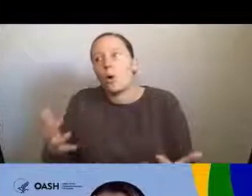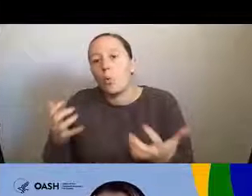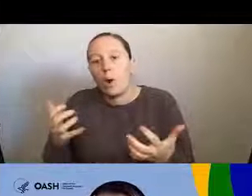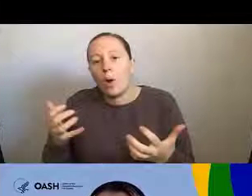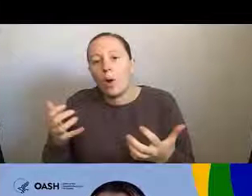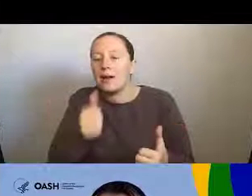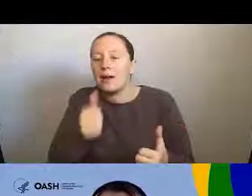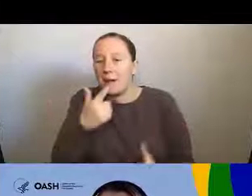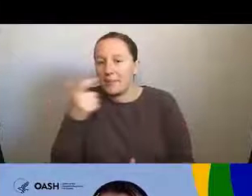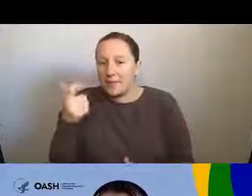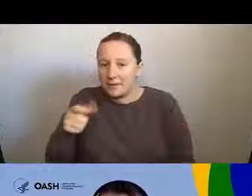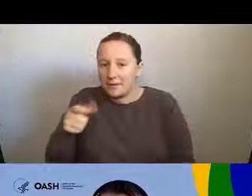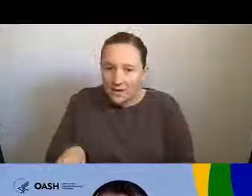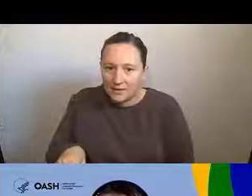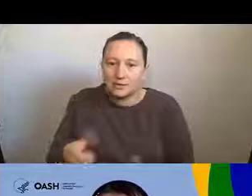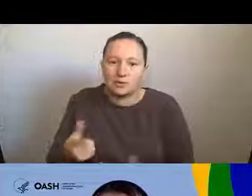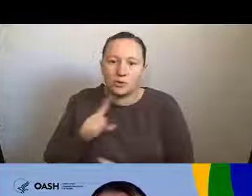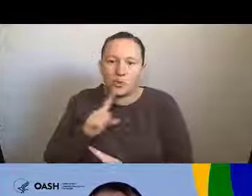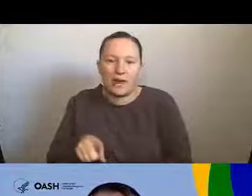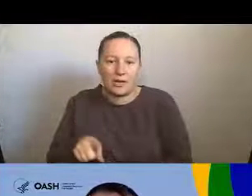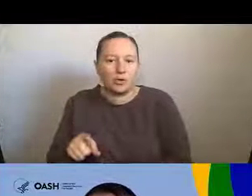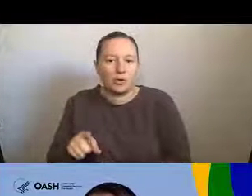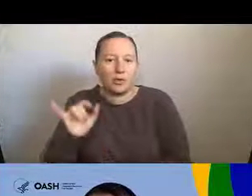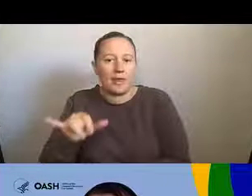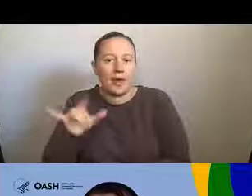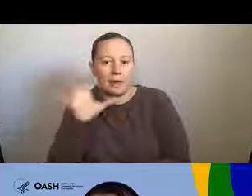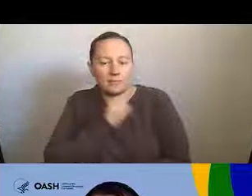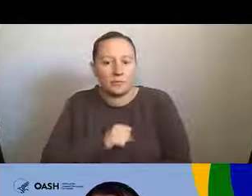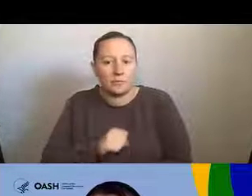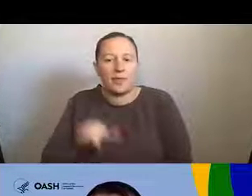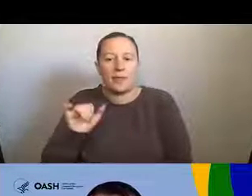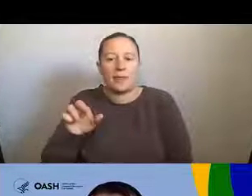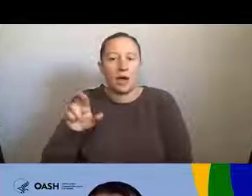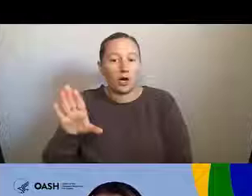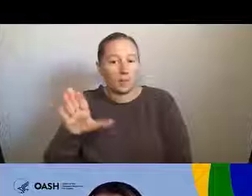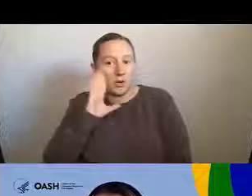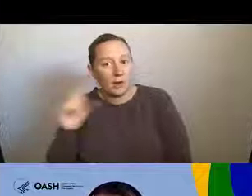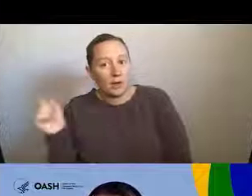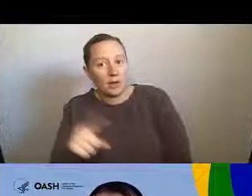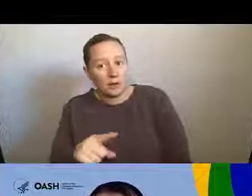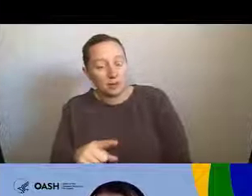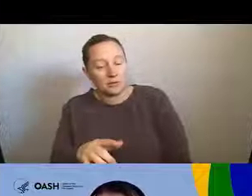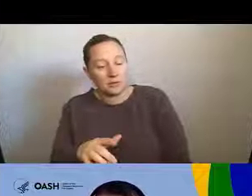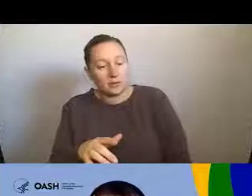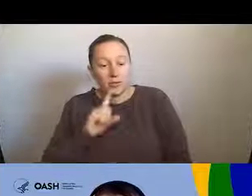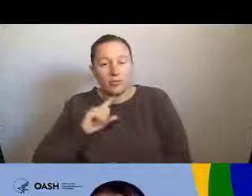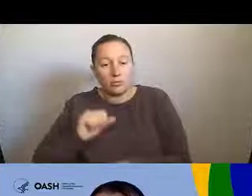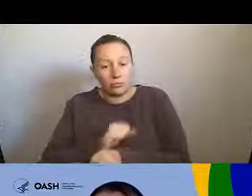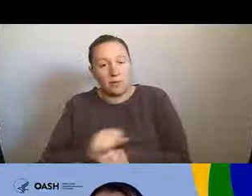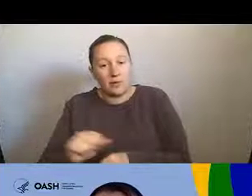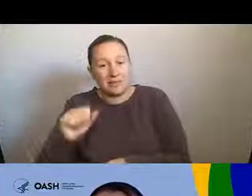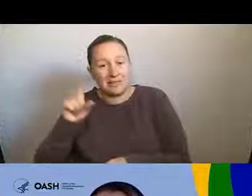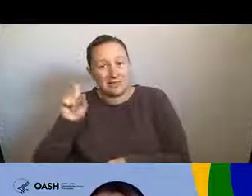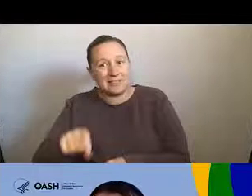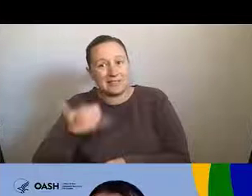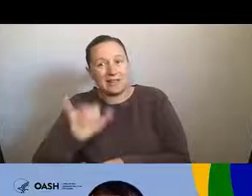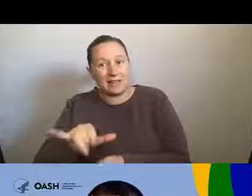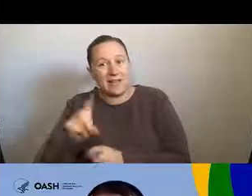in order to answer the research question. So the IRB may ask, does the researcher actually need this data or specimens,